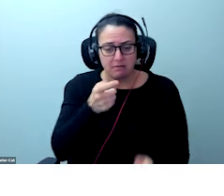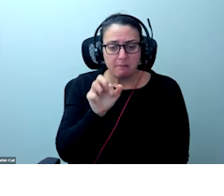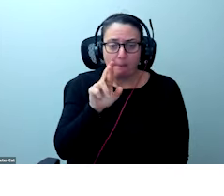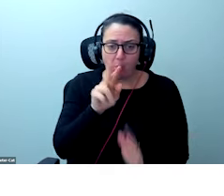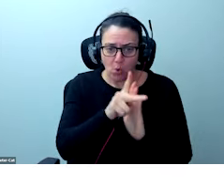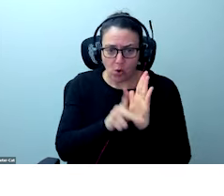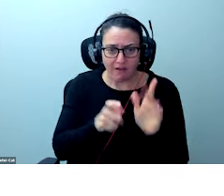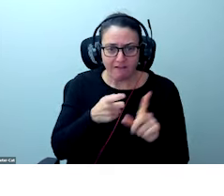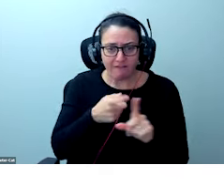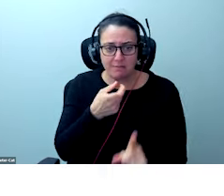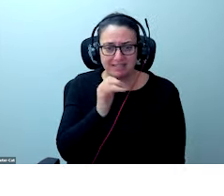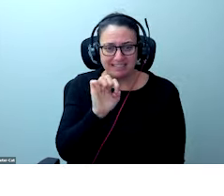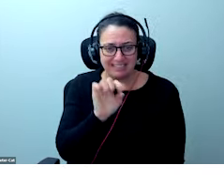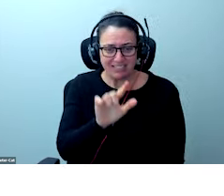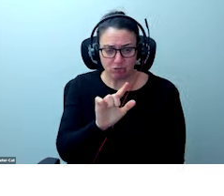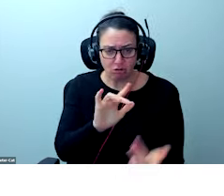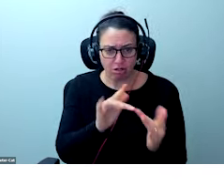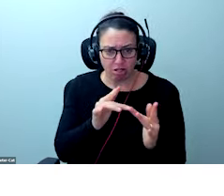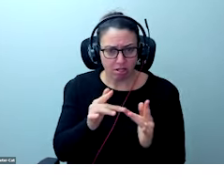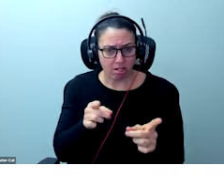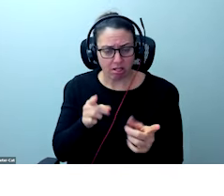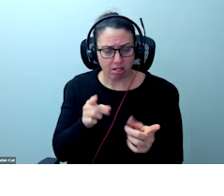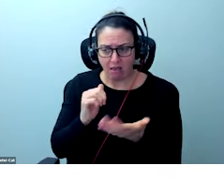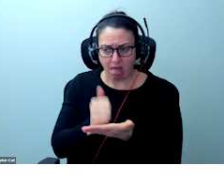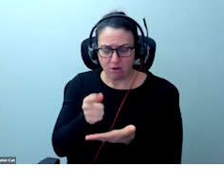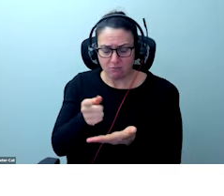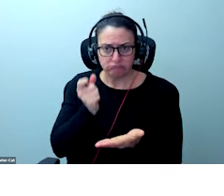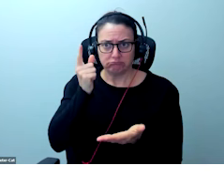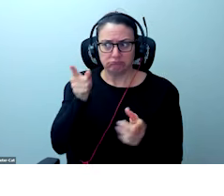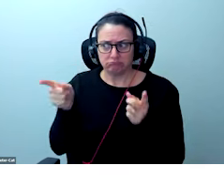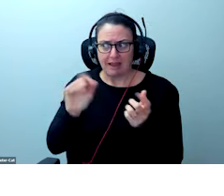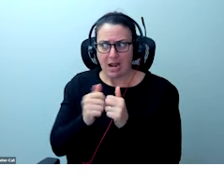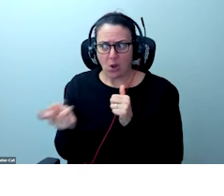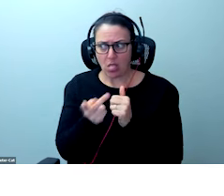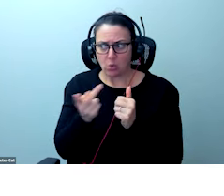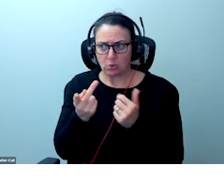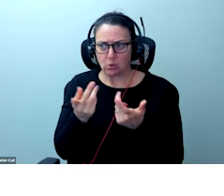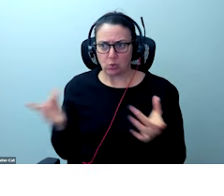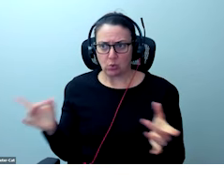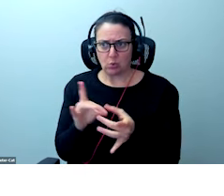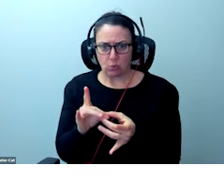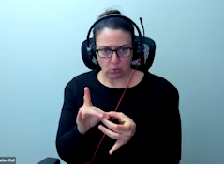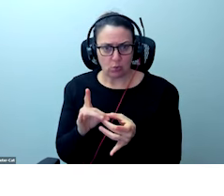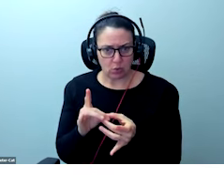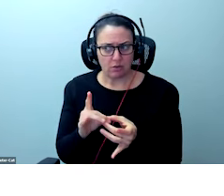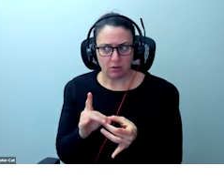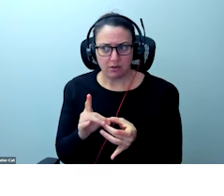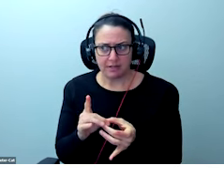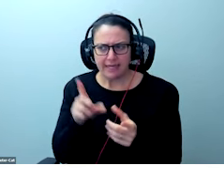from the digital side really help you build a view of where the digital and physical worlds meet. And again, this is just a snapshot of this principle